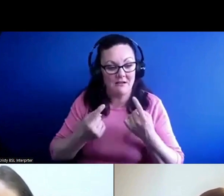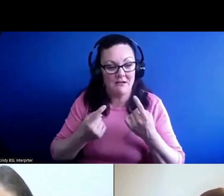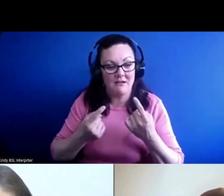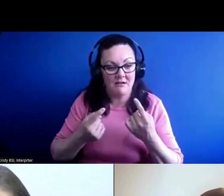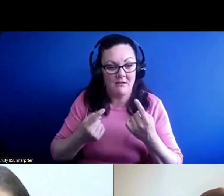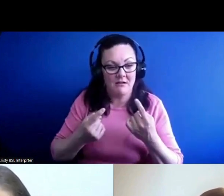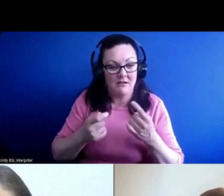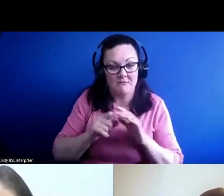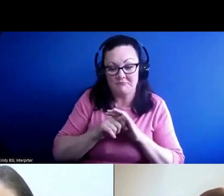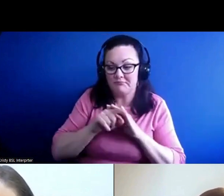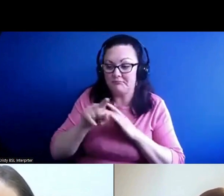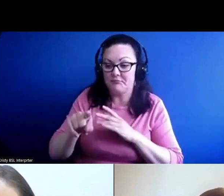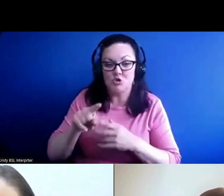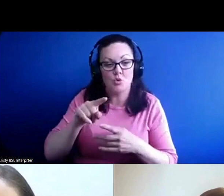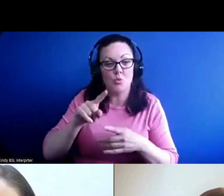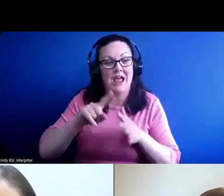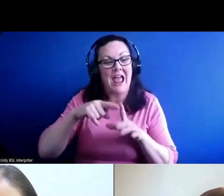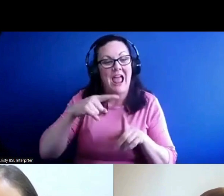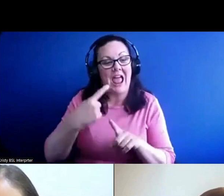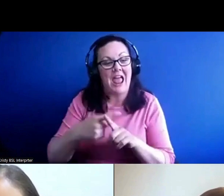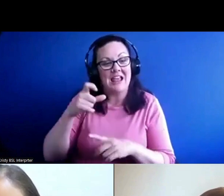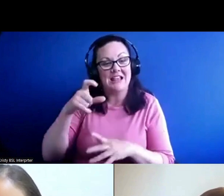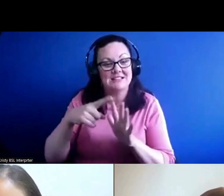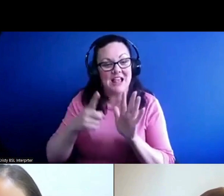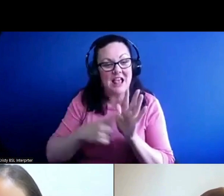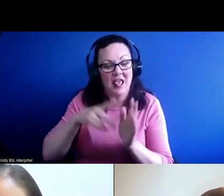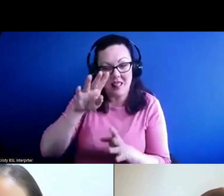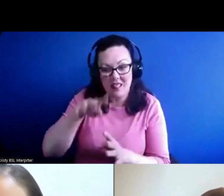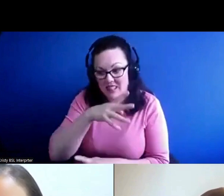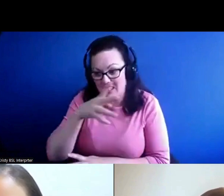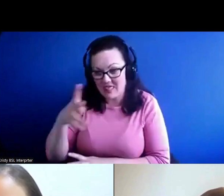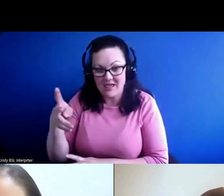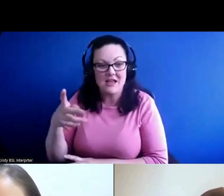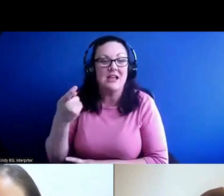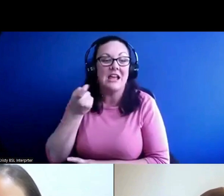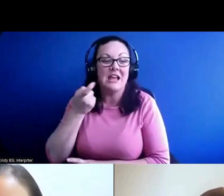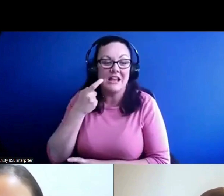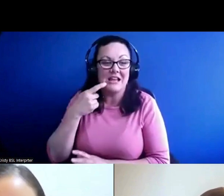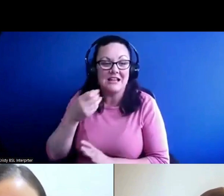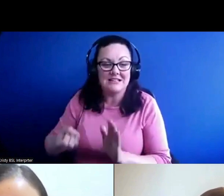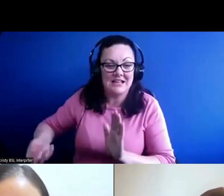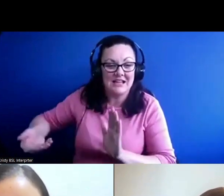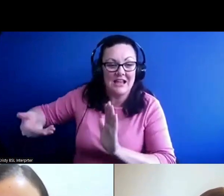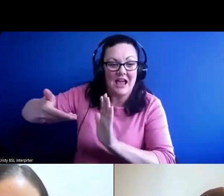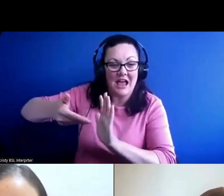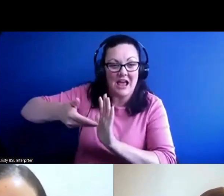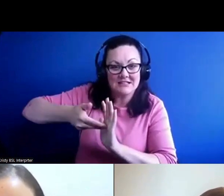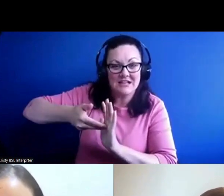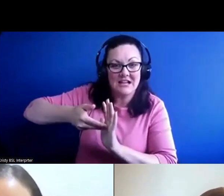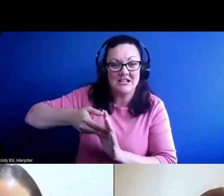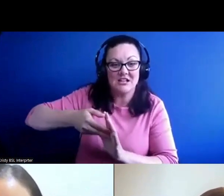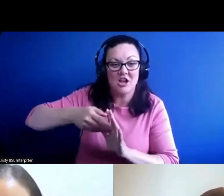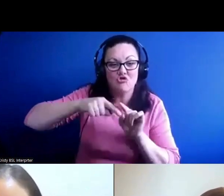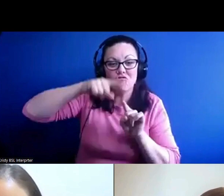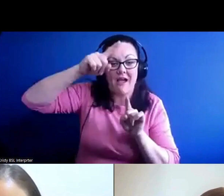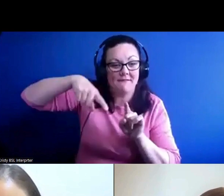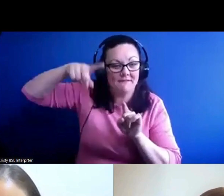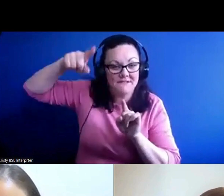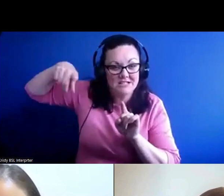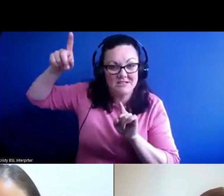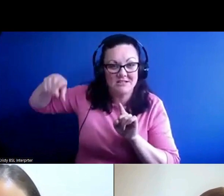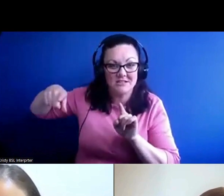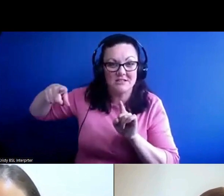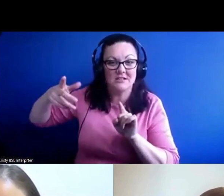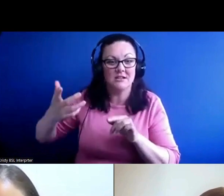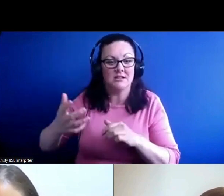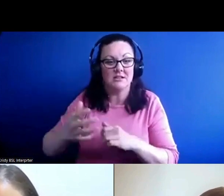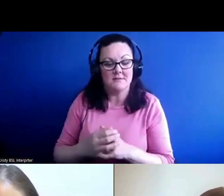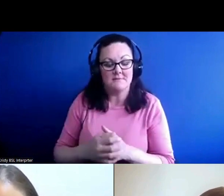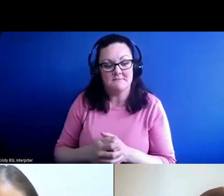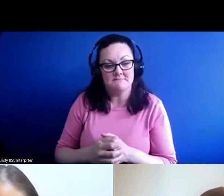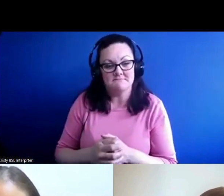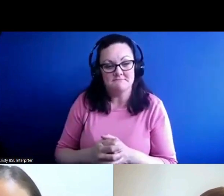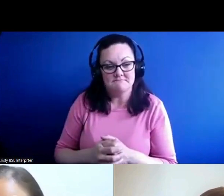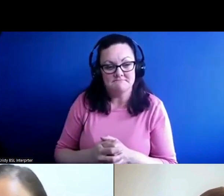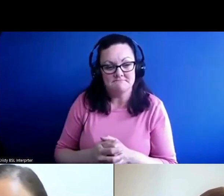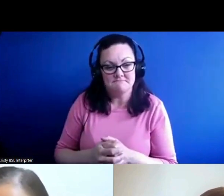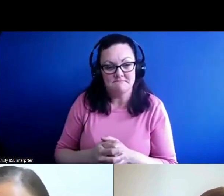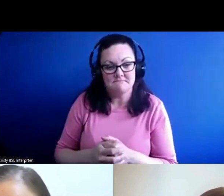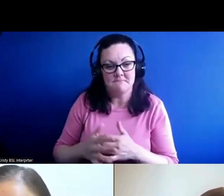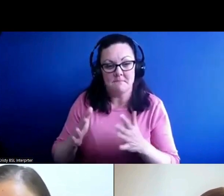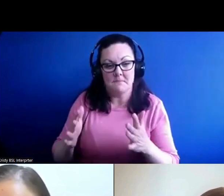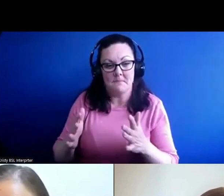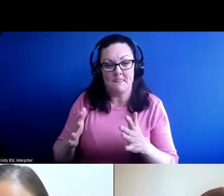Excel then they can easily insert like graphs to make the report more